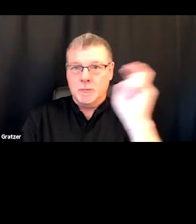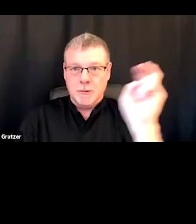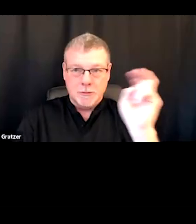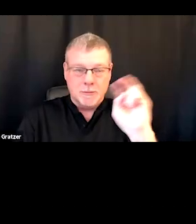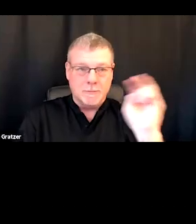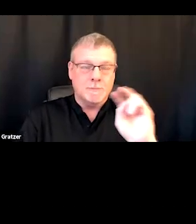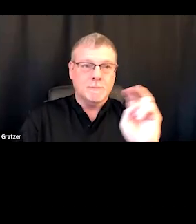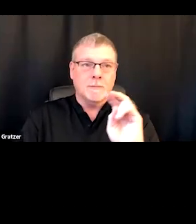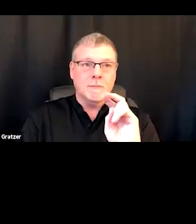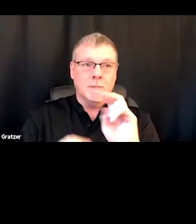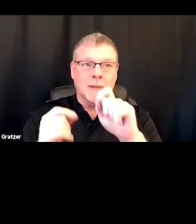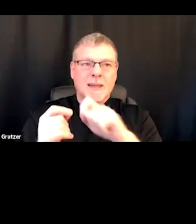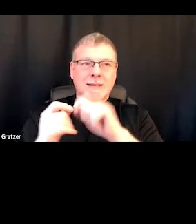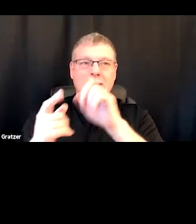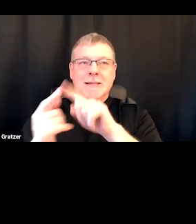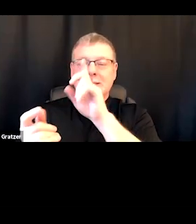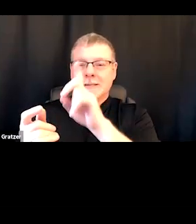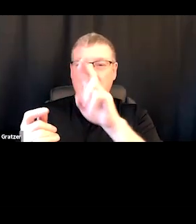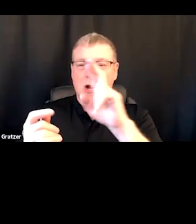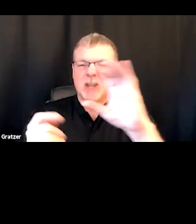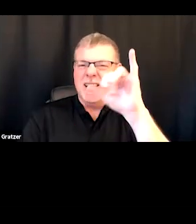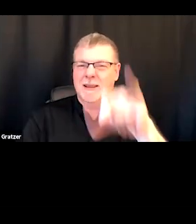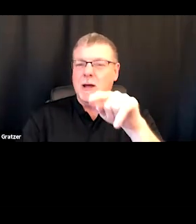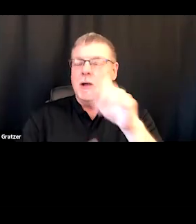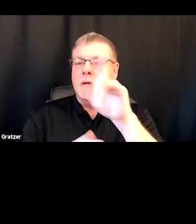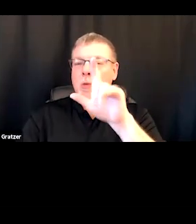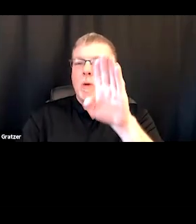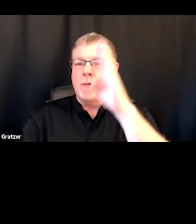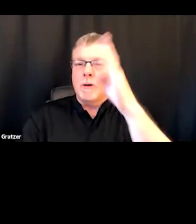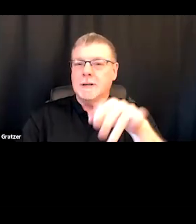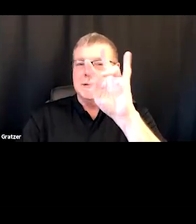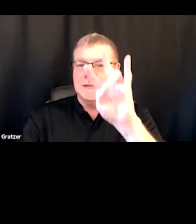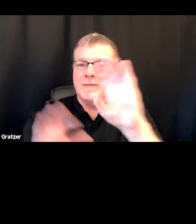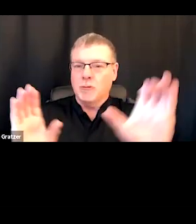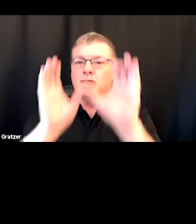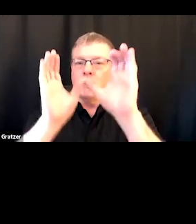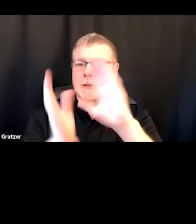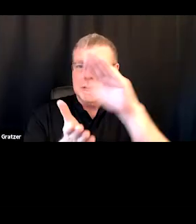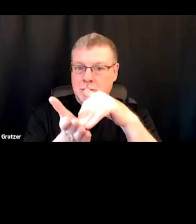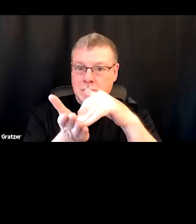specifically, to DRRC, which is that 24/7 crisis center aimed at providing support